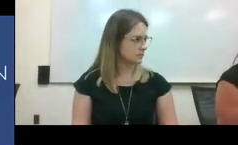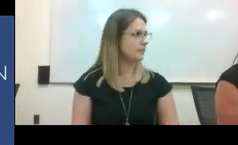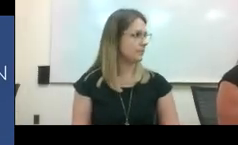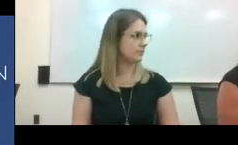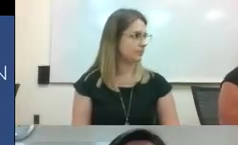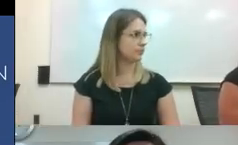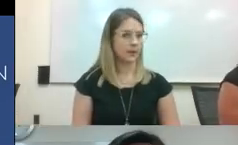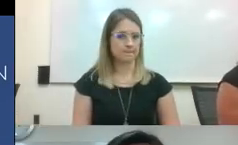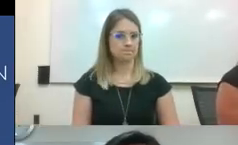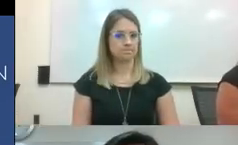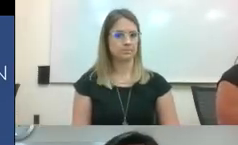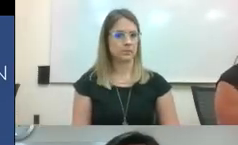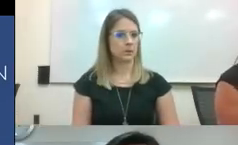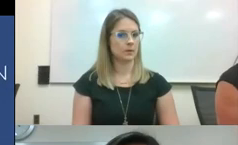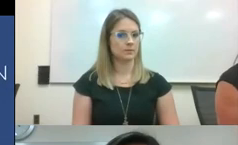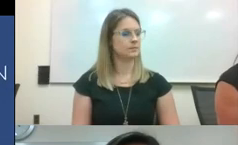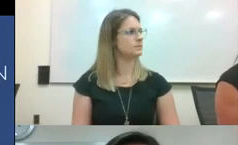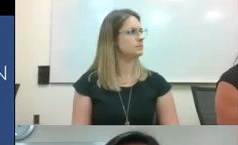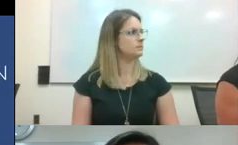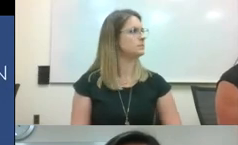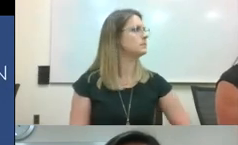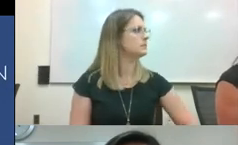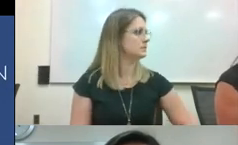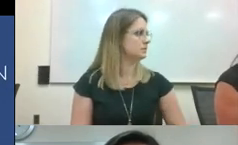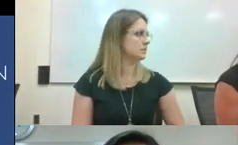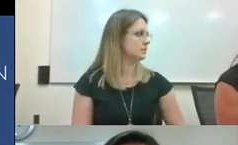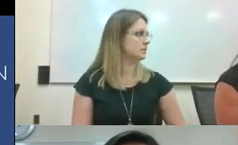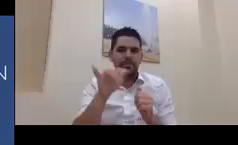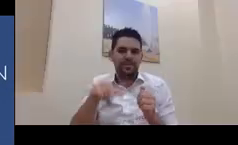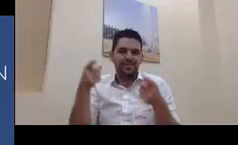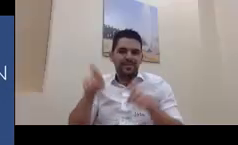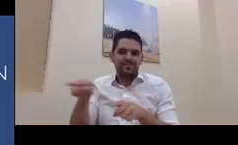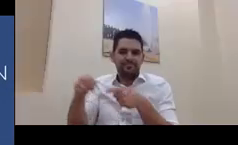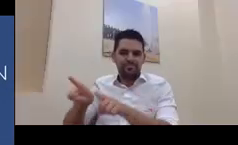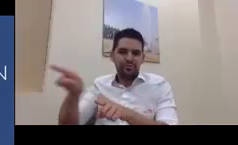they are completely different and separate languages. One example that I'd like to share with you guys